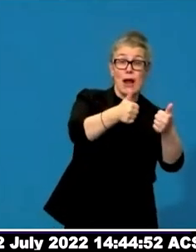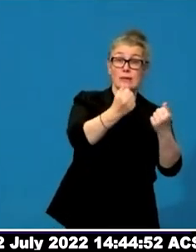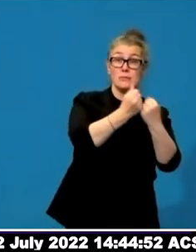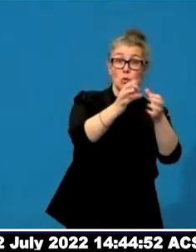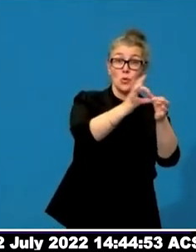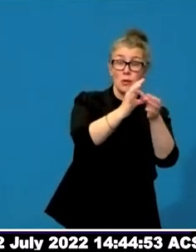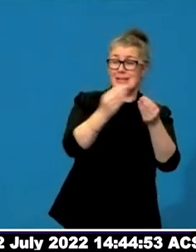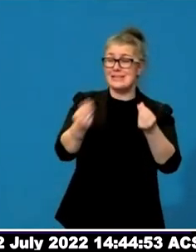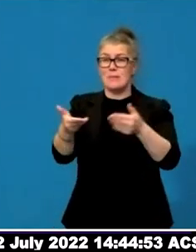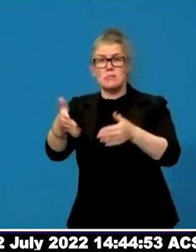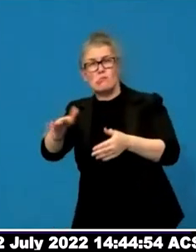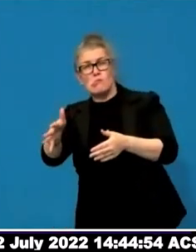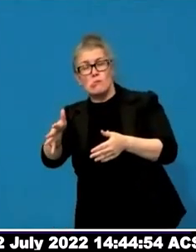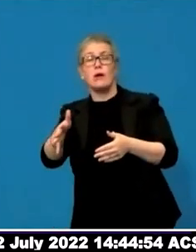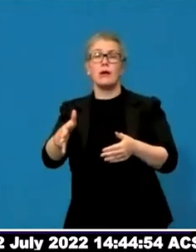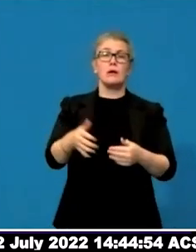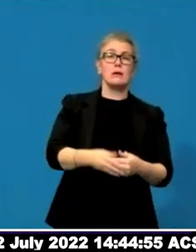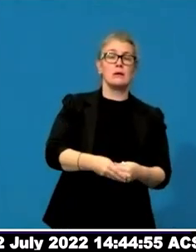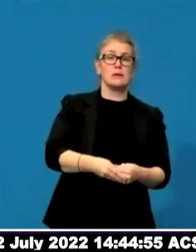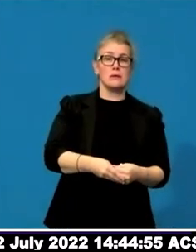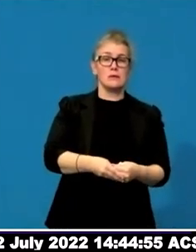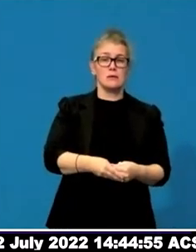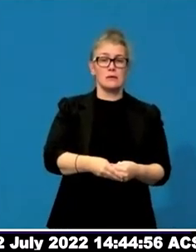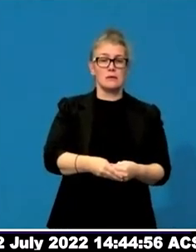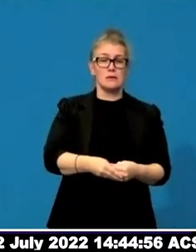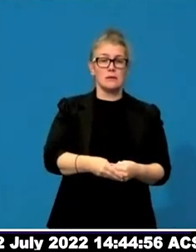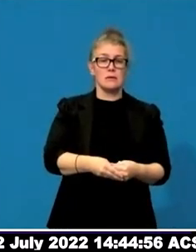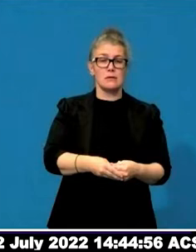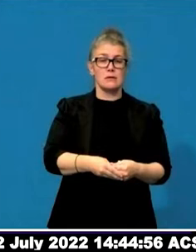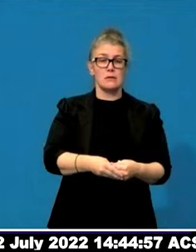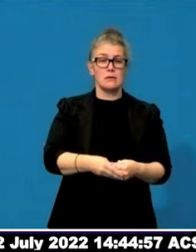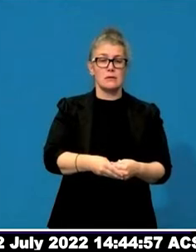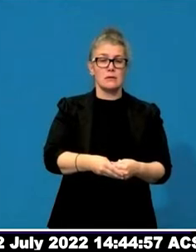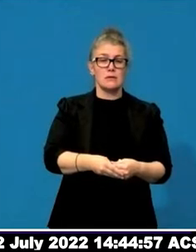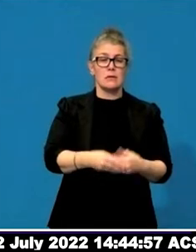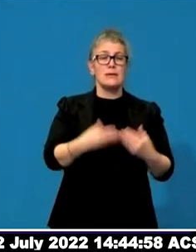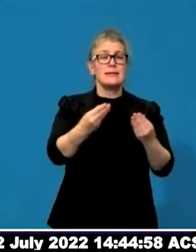So they would be happy to do, I guess, a level 1 support coordination,